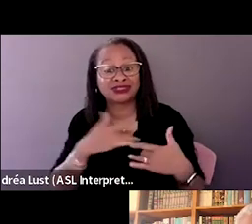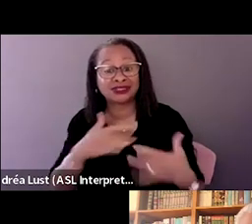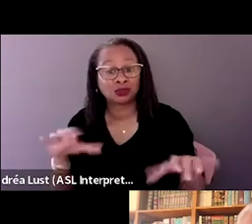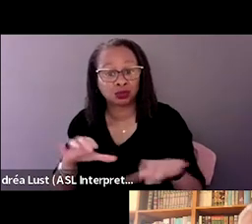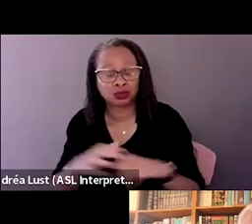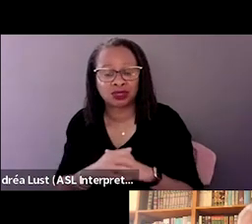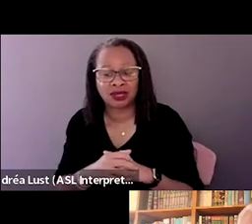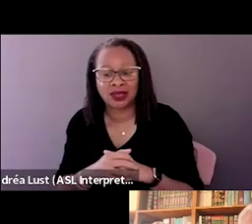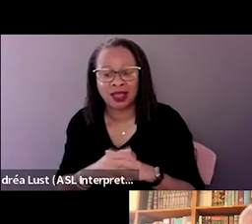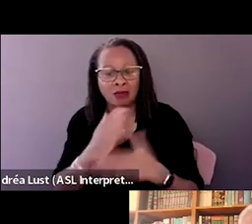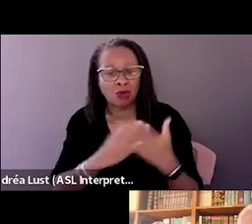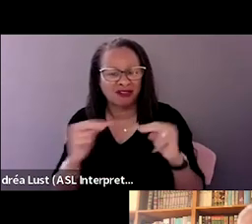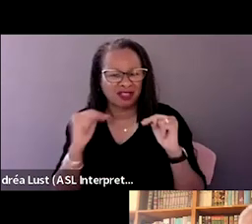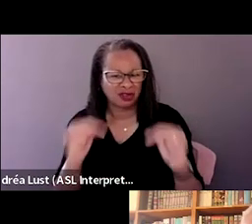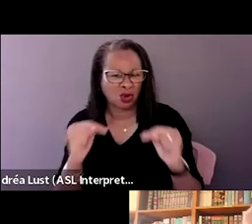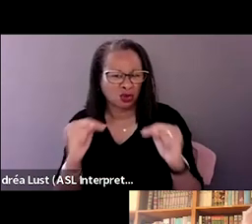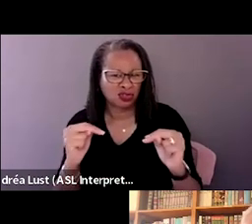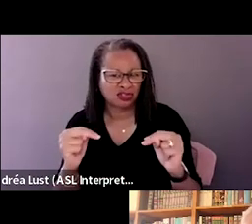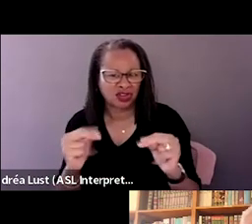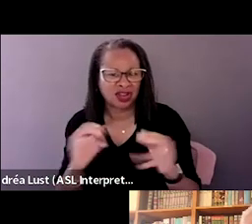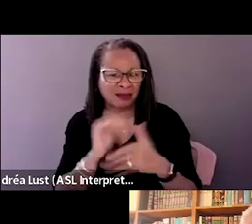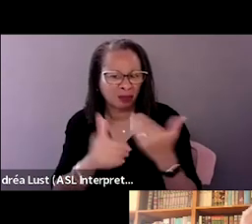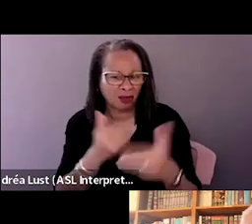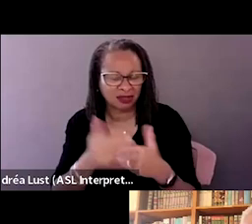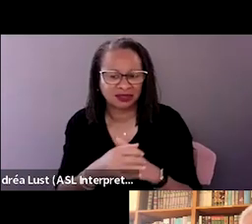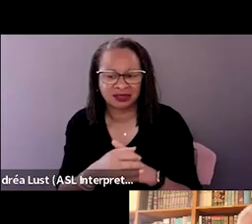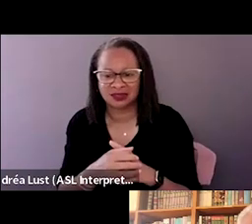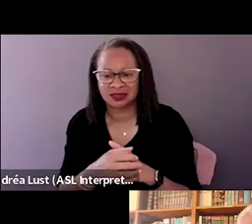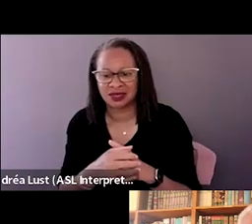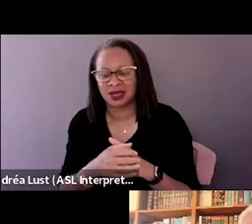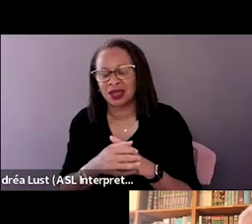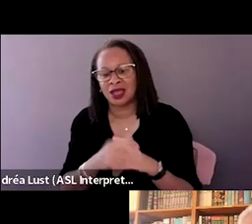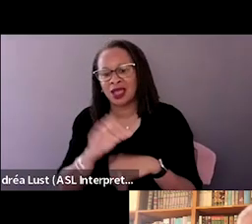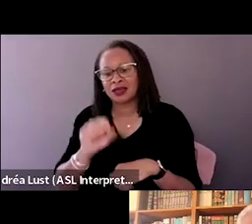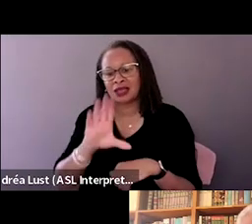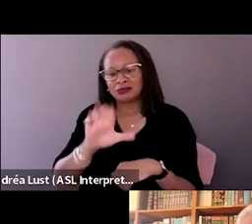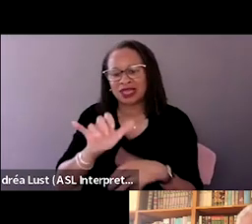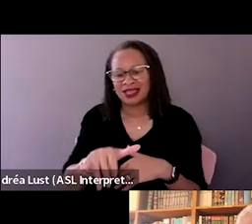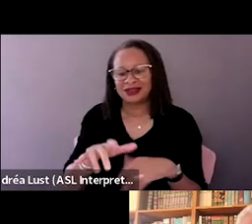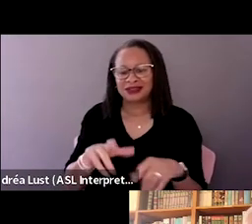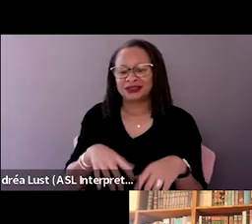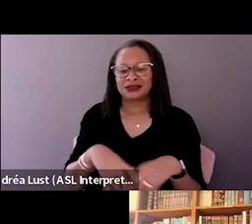Part of the negotiation here on co-production because already there could be some distributed there or not.